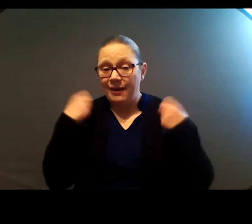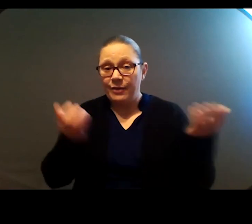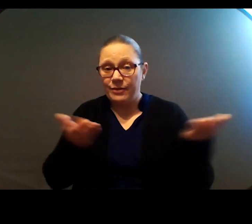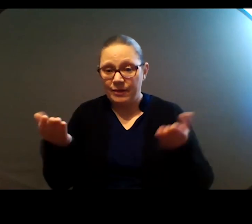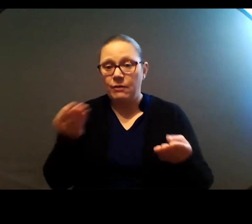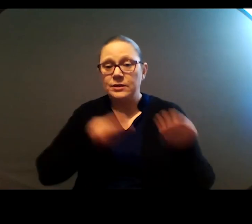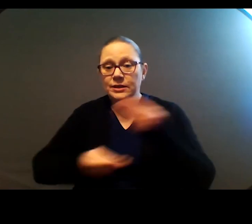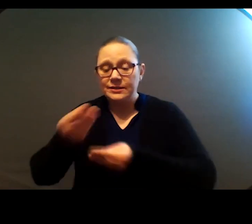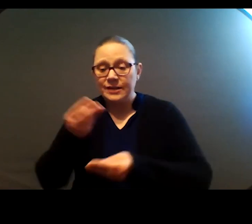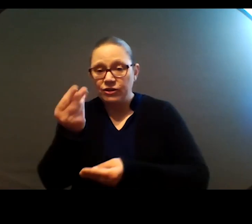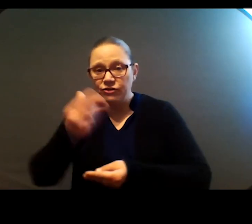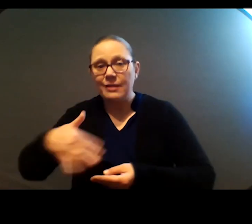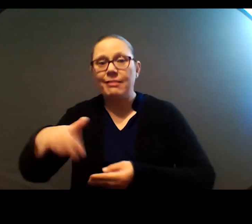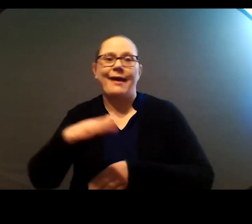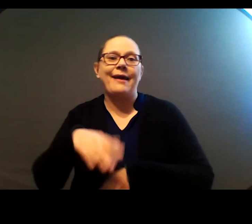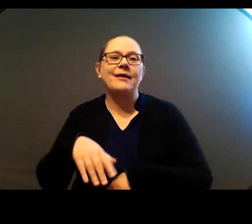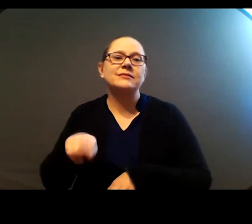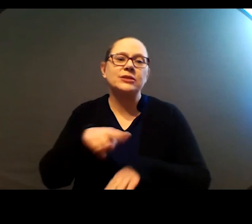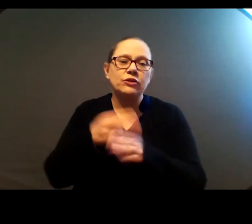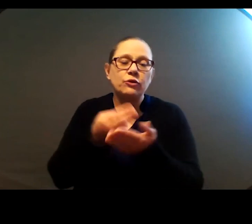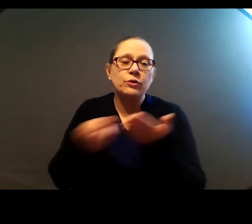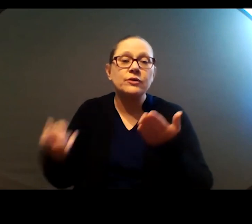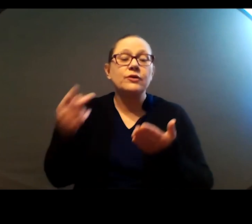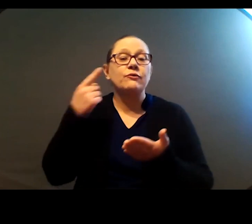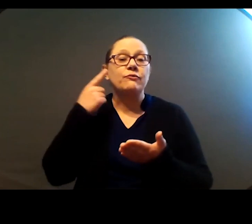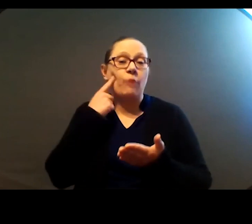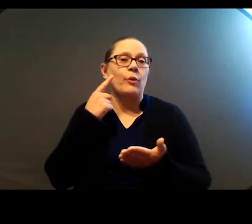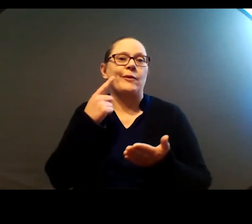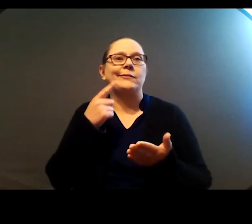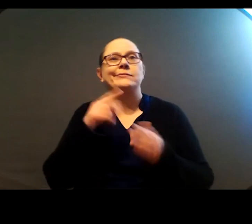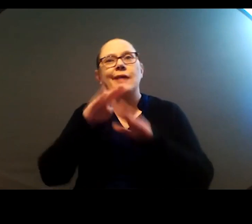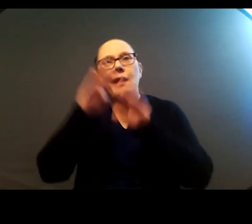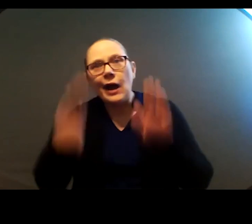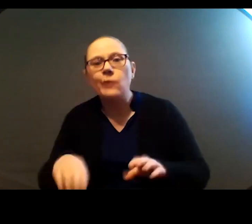natural resources for various social services including housing, education and health care.